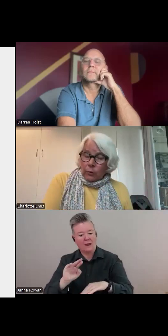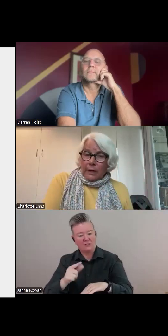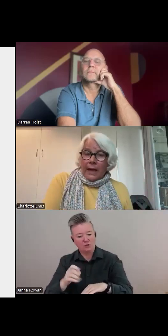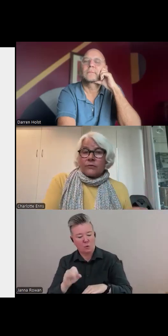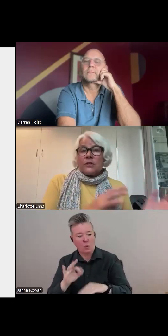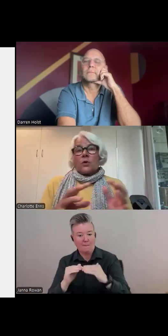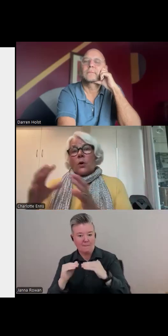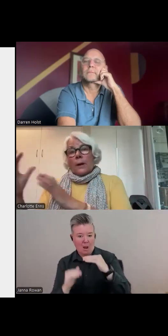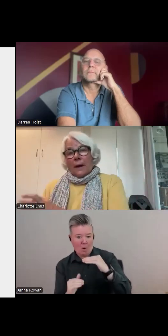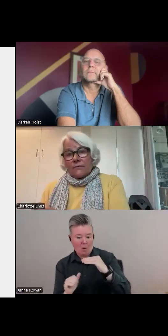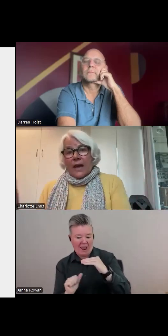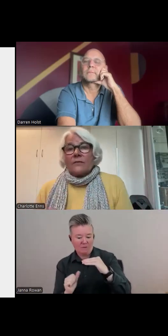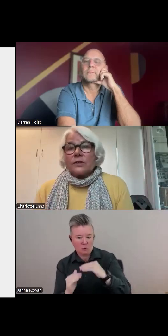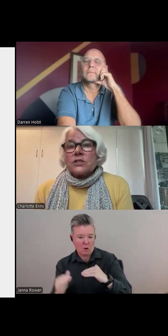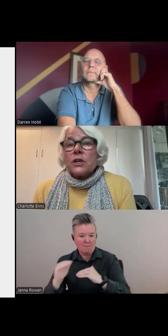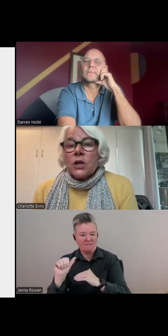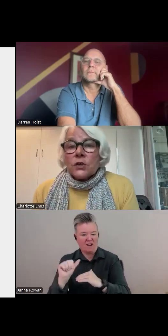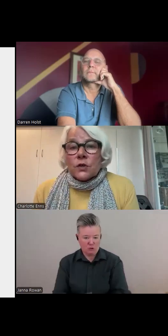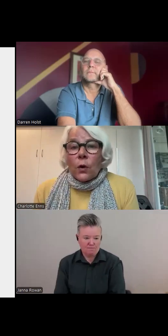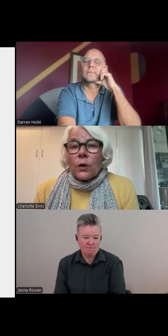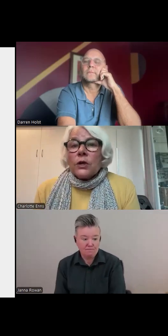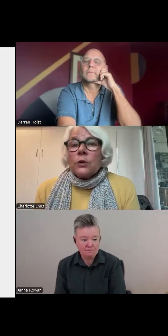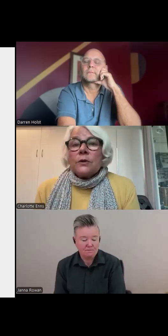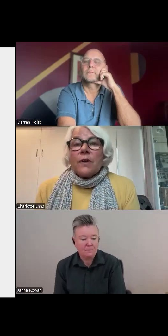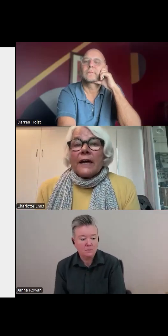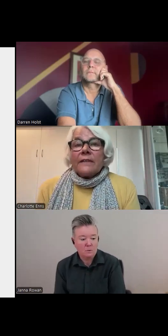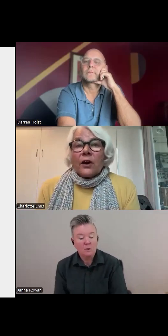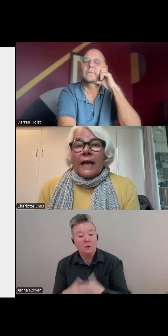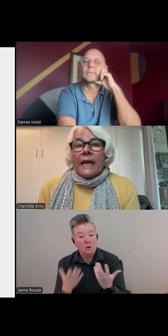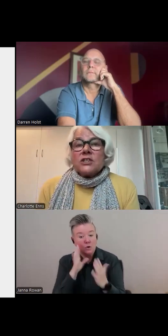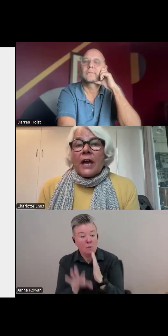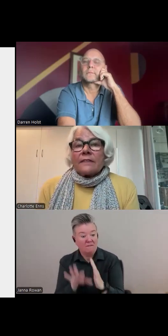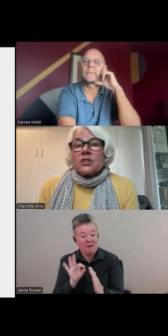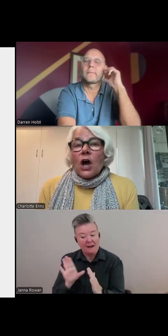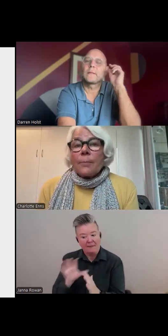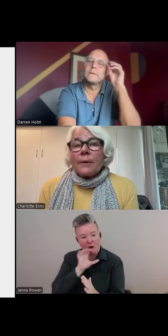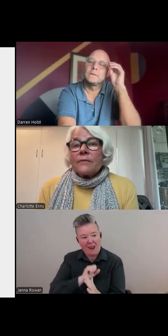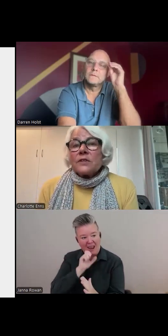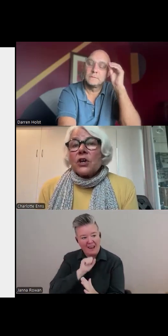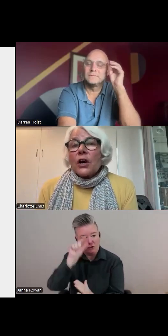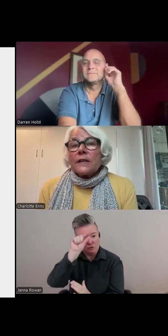or is below average or above average. So you would find their age